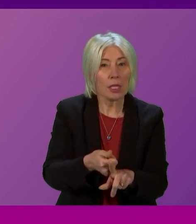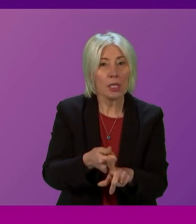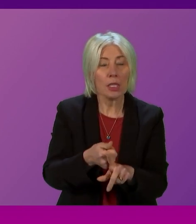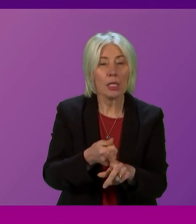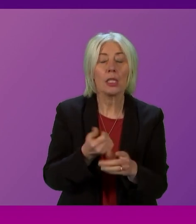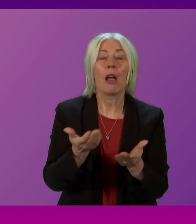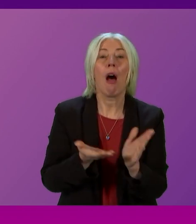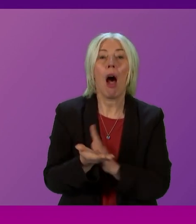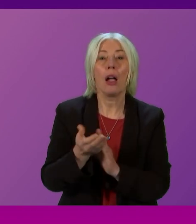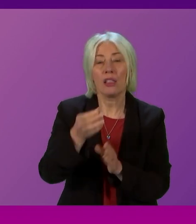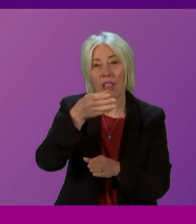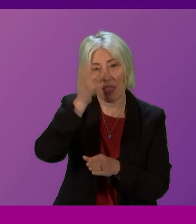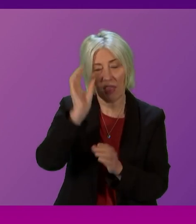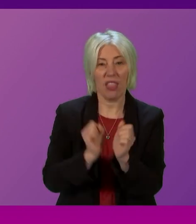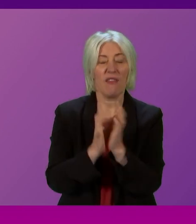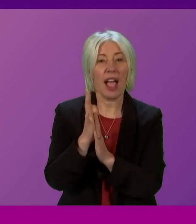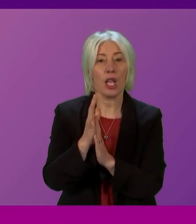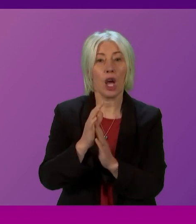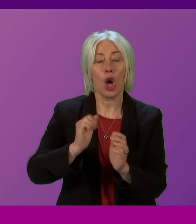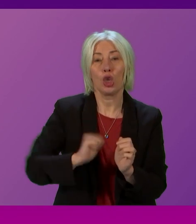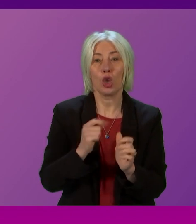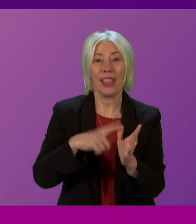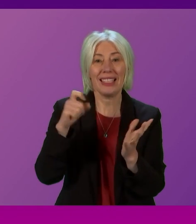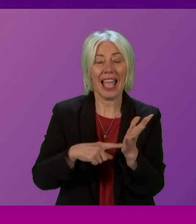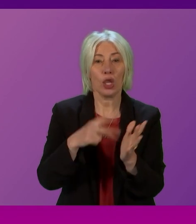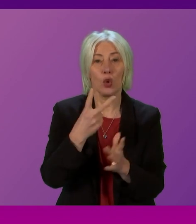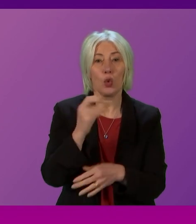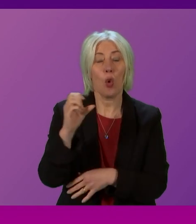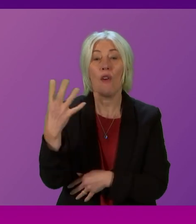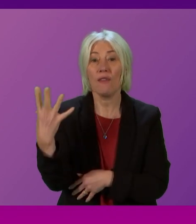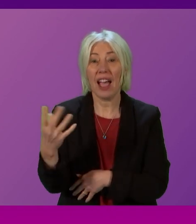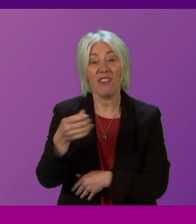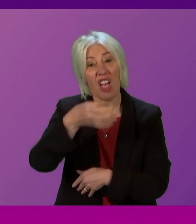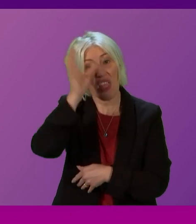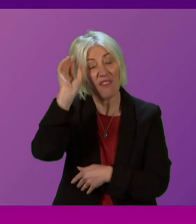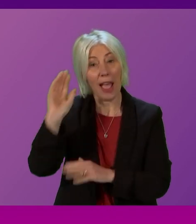Under the Fire Act 2005, the Scottish Fire and Rescue Service is appointed as the enforcing